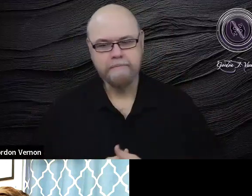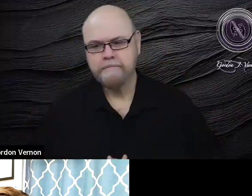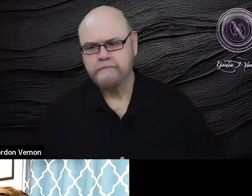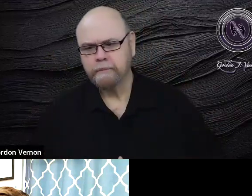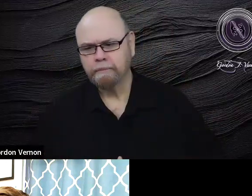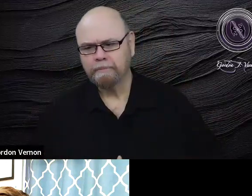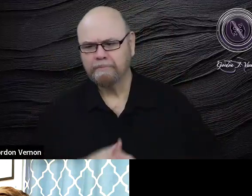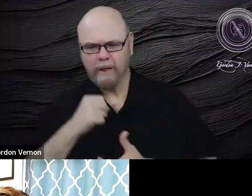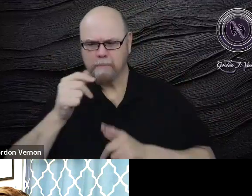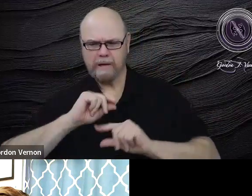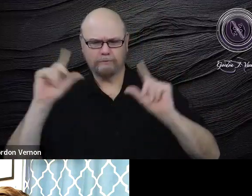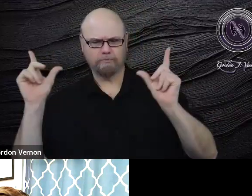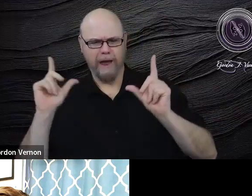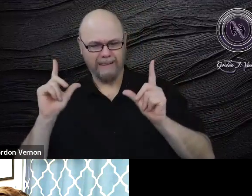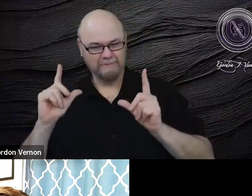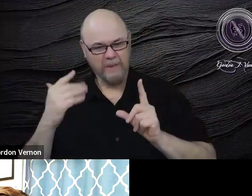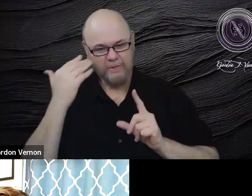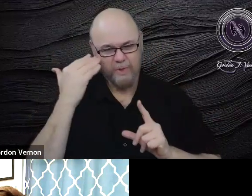with high and low neuroticism, we